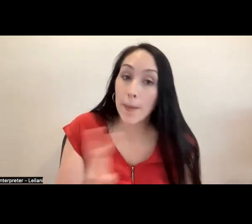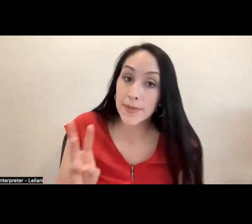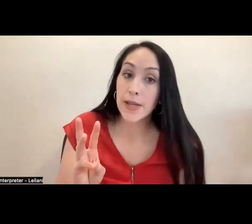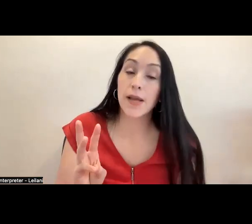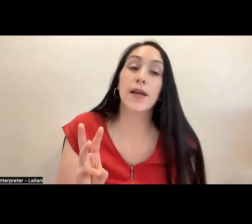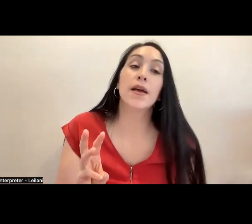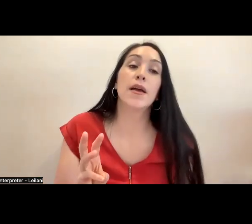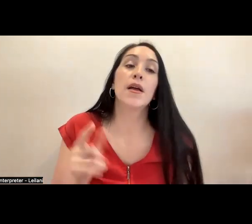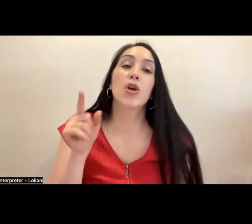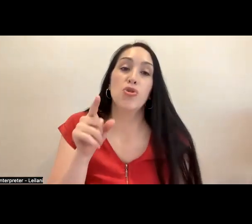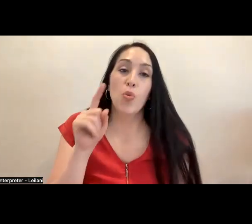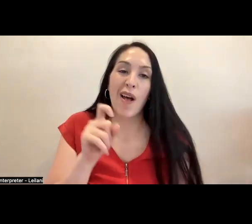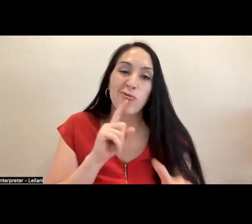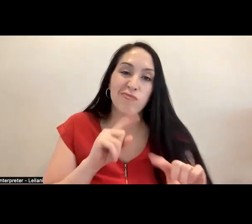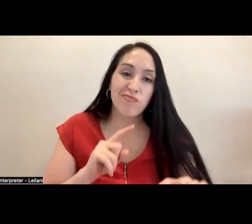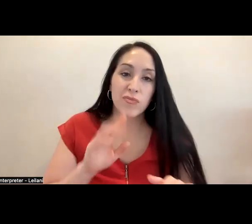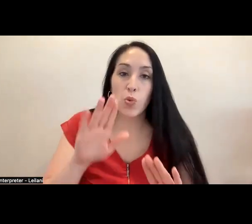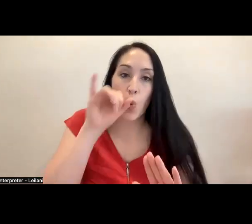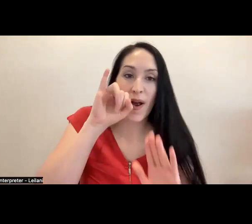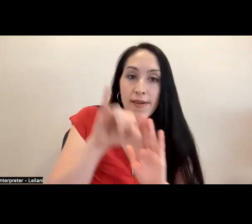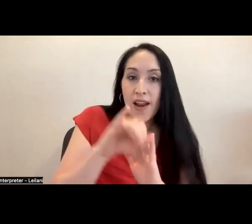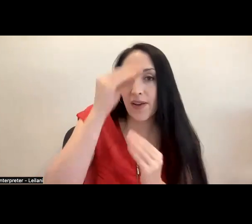about you. 11:53:57 If you're opening it on behalf of